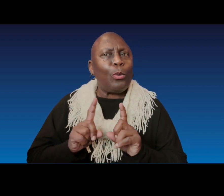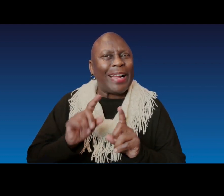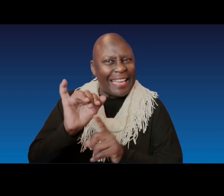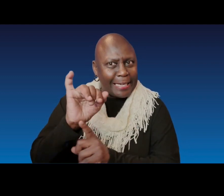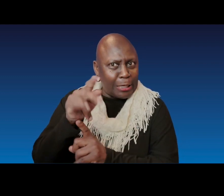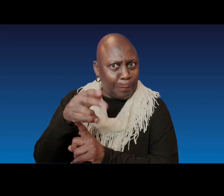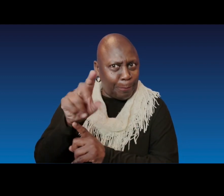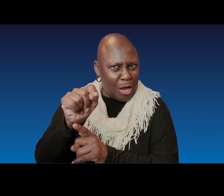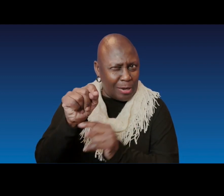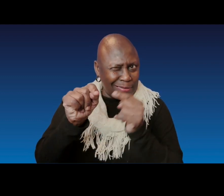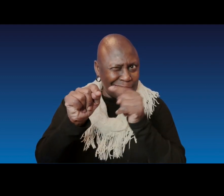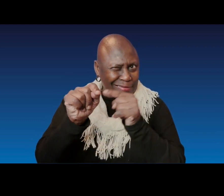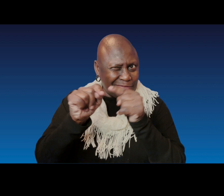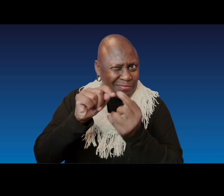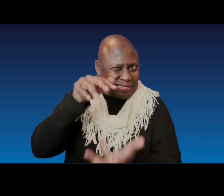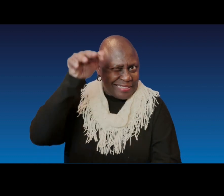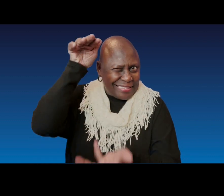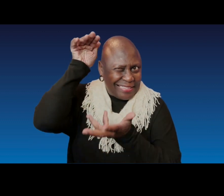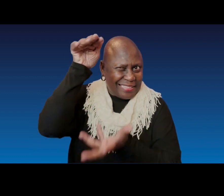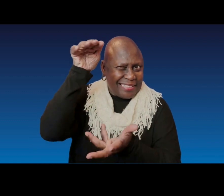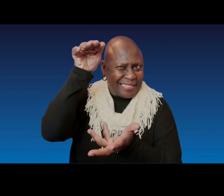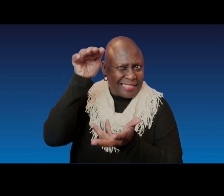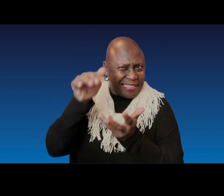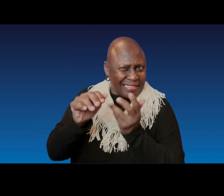look away, input is happening.